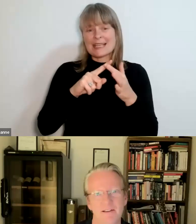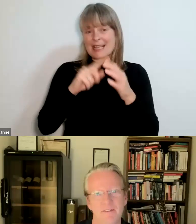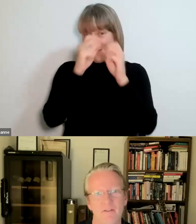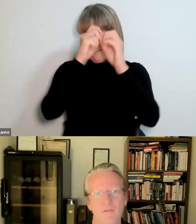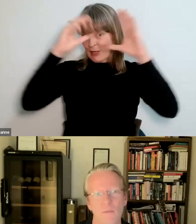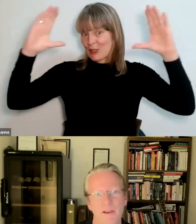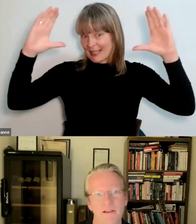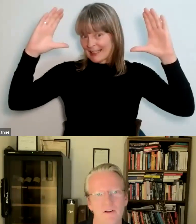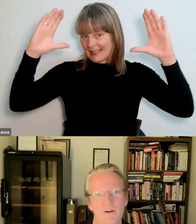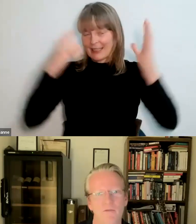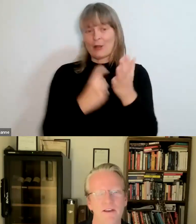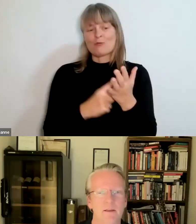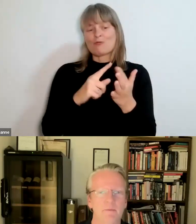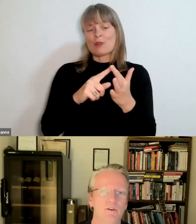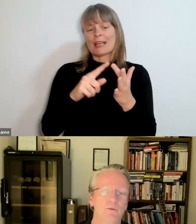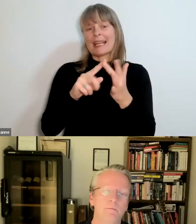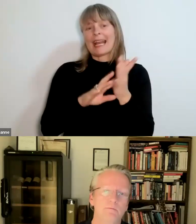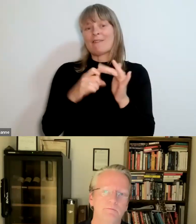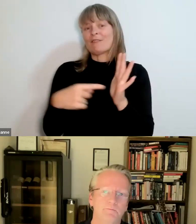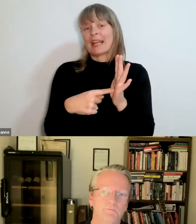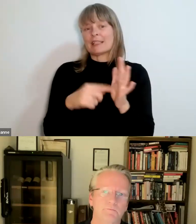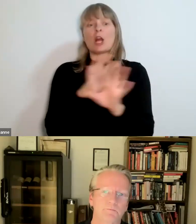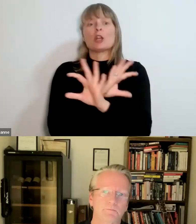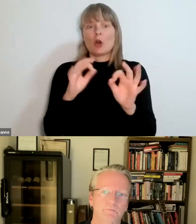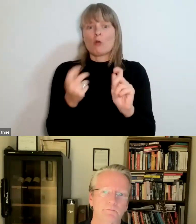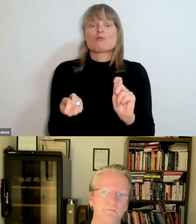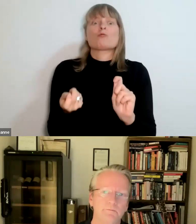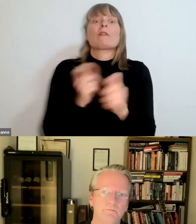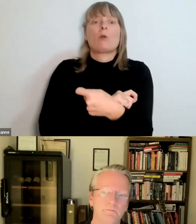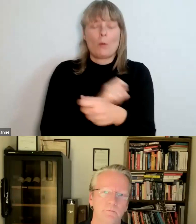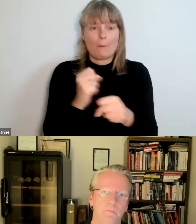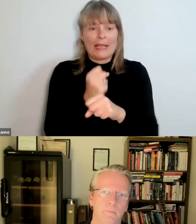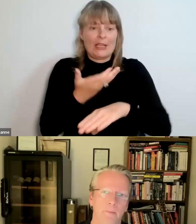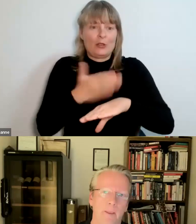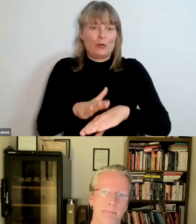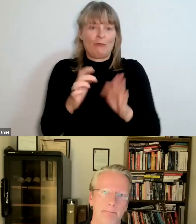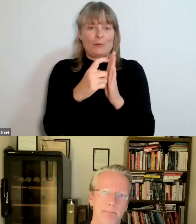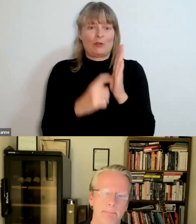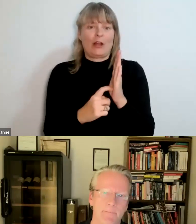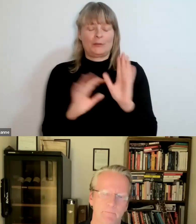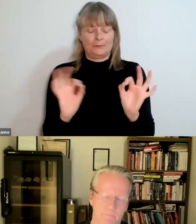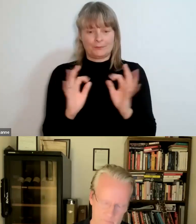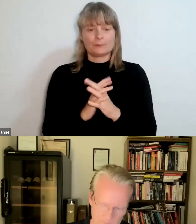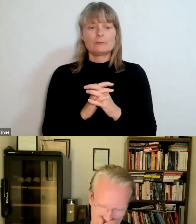new. It is more about re-imagination than reinventing things and reforming or creating something